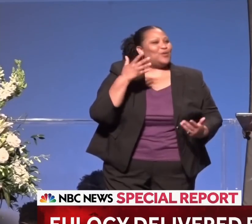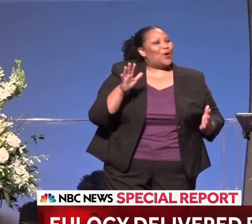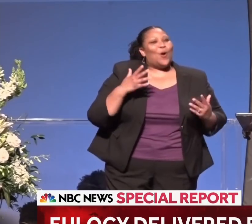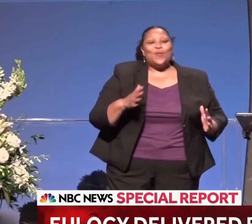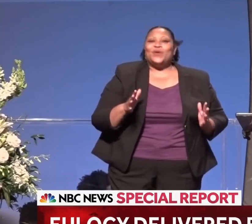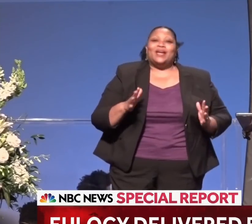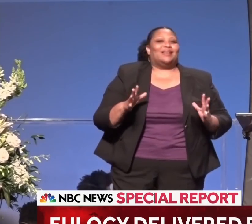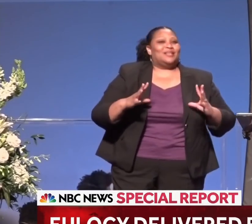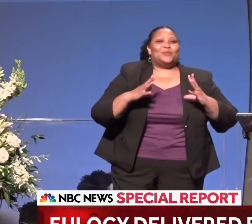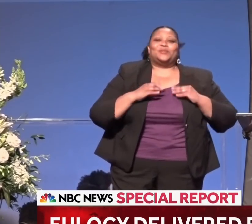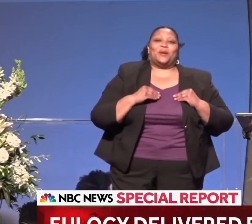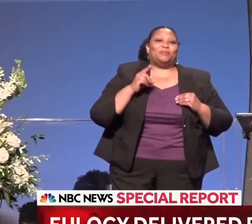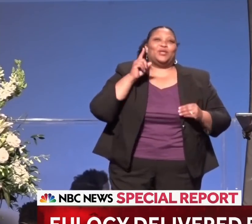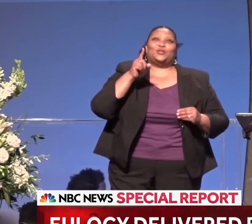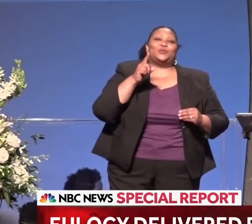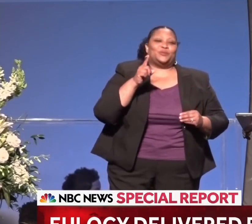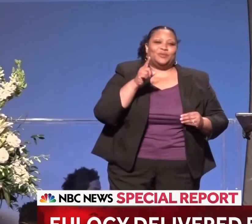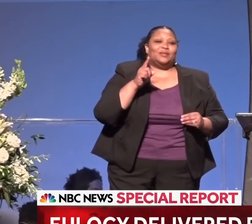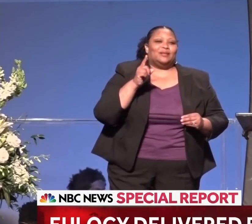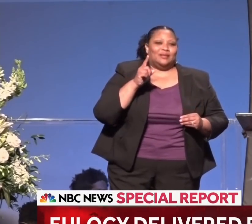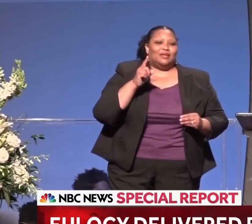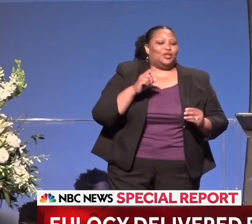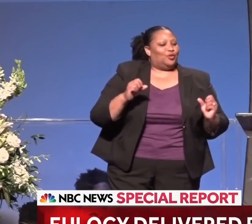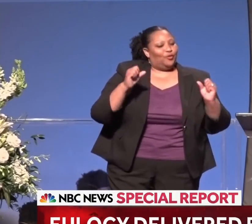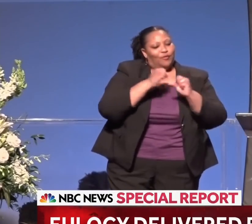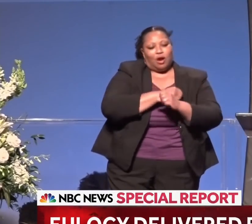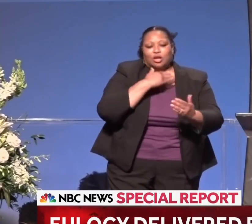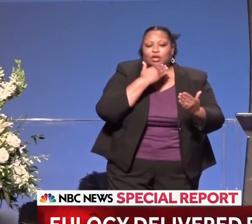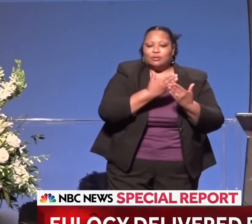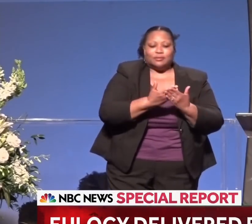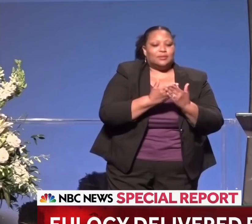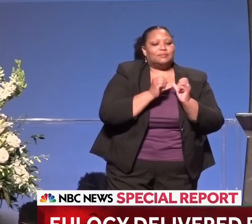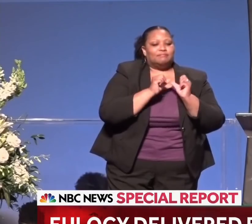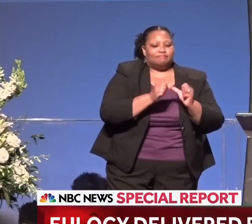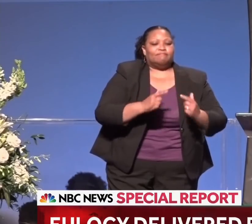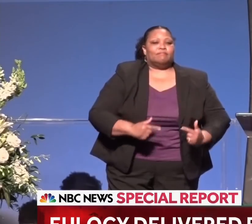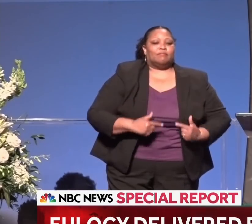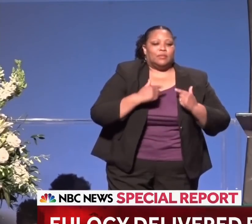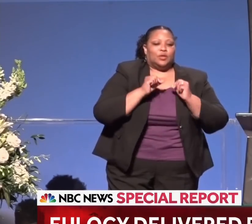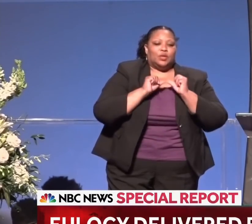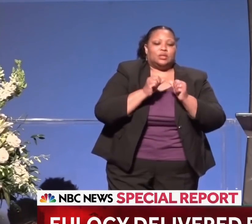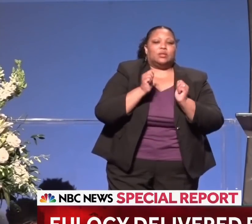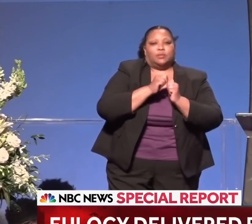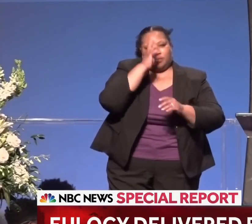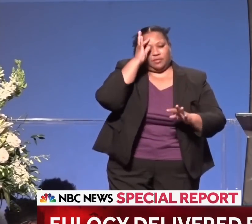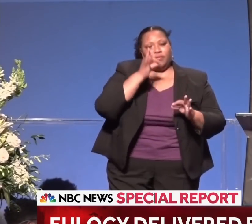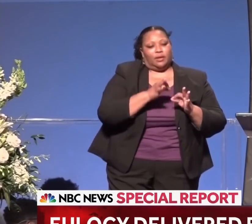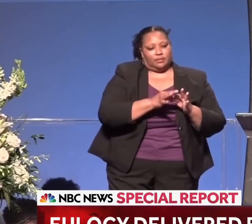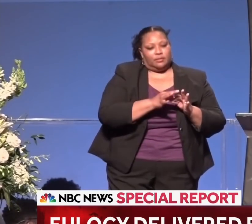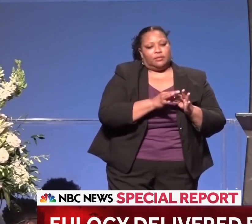YOU CALLED FOR MAMA, WE’LL LAY YOUR BODY NEXT TO HERS. SHE’S ALWAYS EMBRACED YOU, GEORGE.